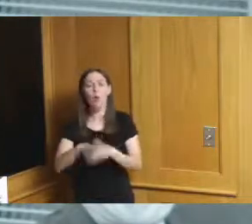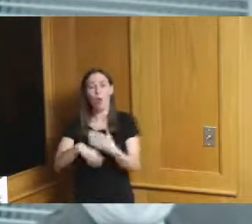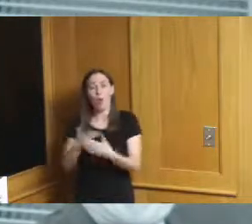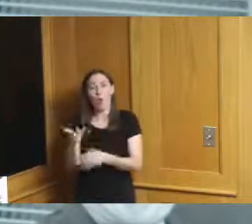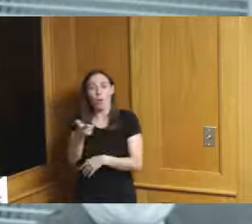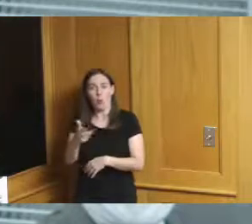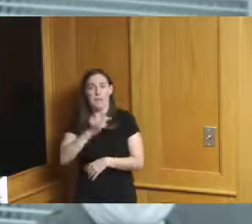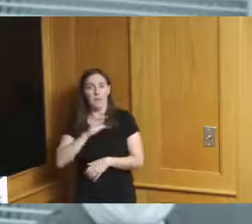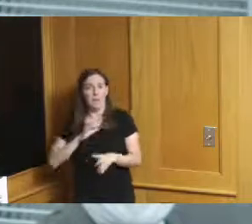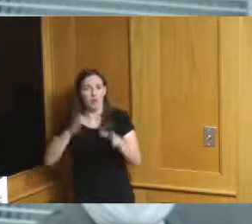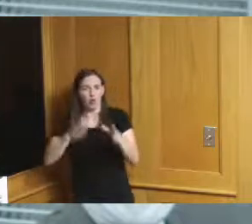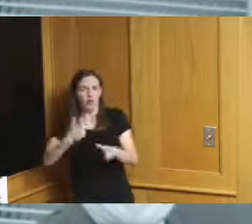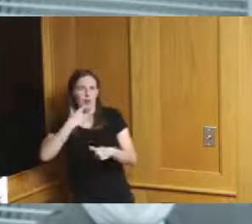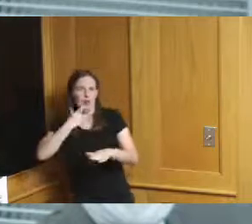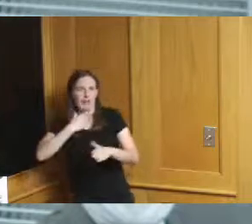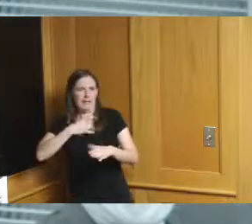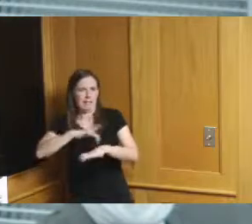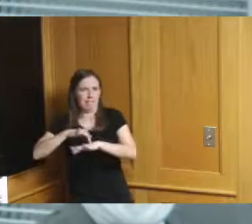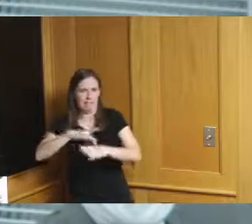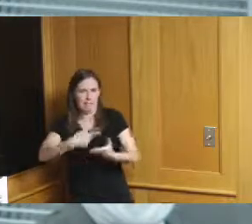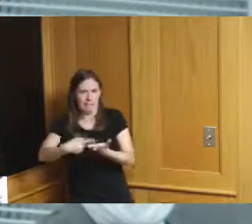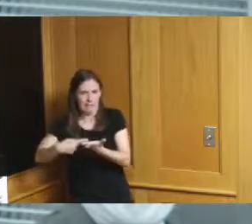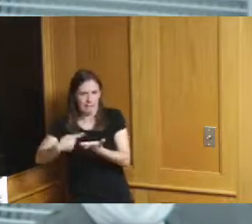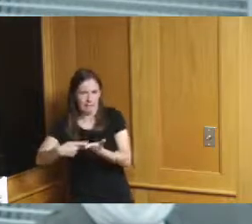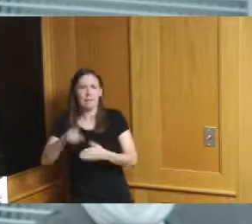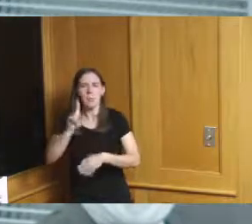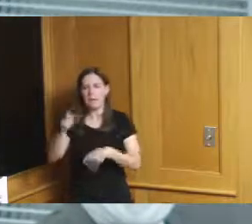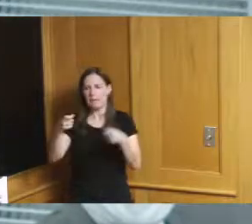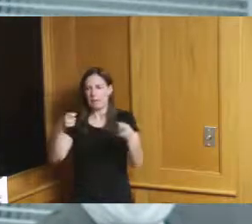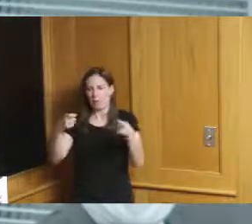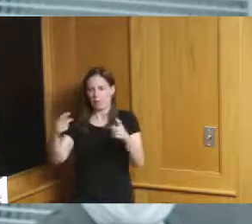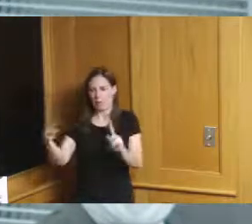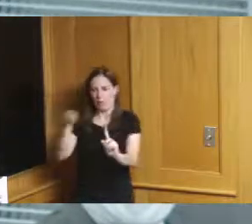that but from an administration perspective i just wanted to emphasize that and raj said it